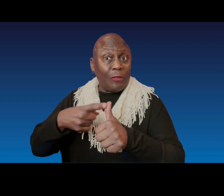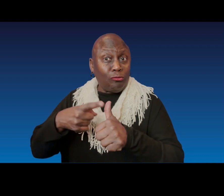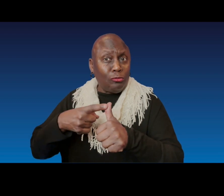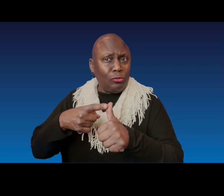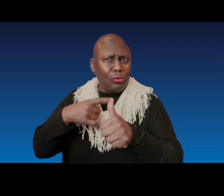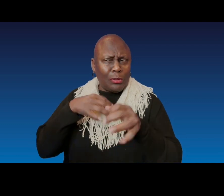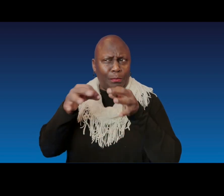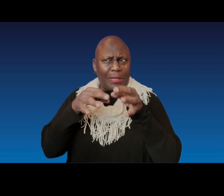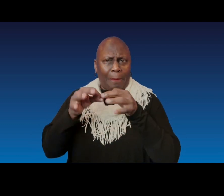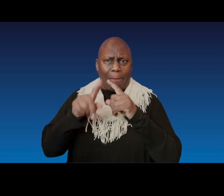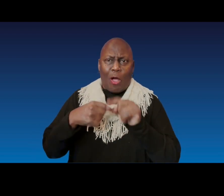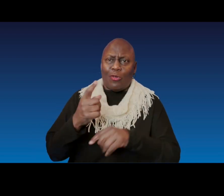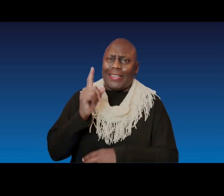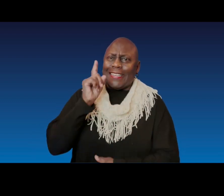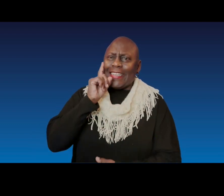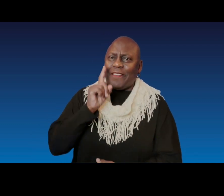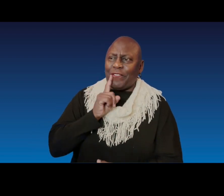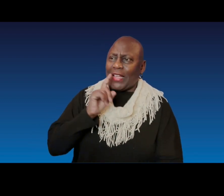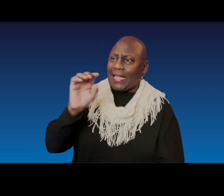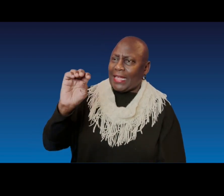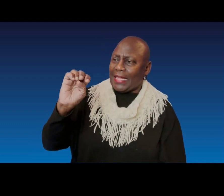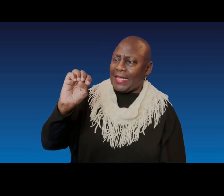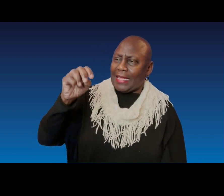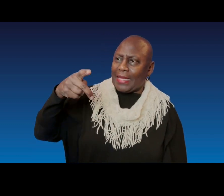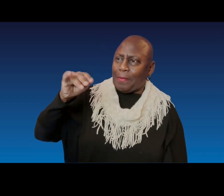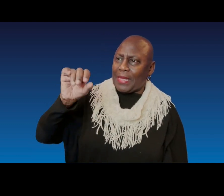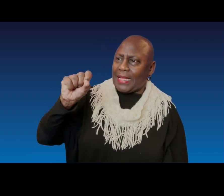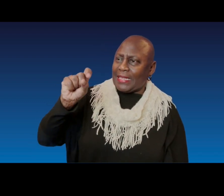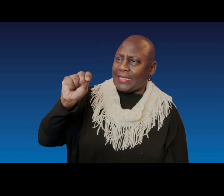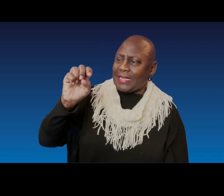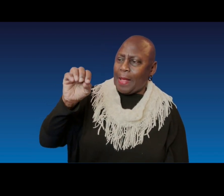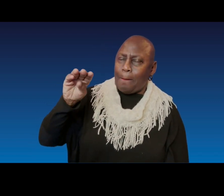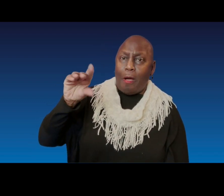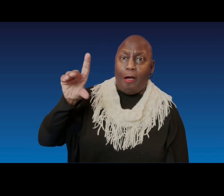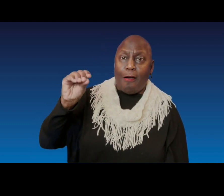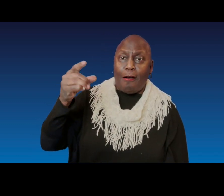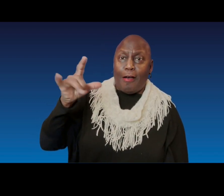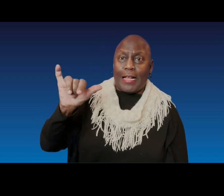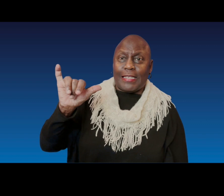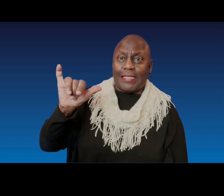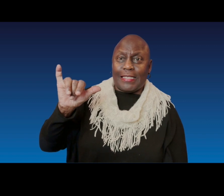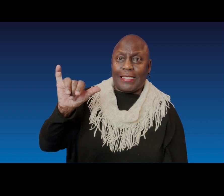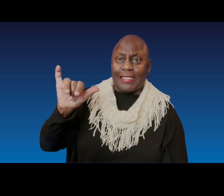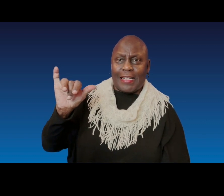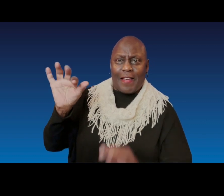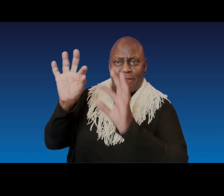First, I'll talk about the deaf epistemology framework.